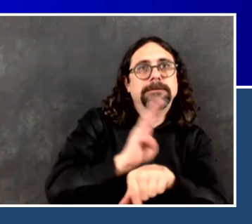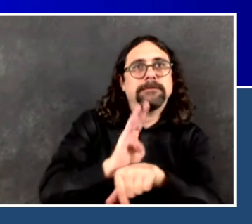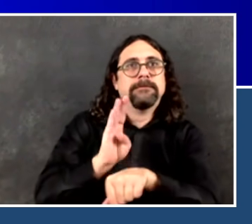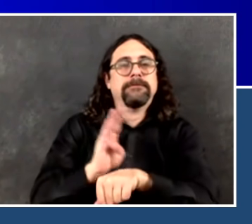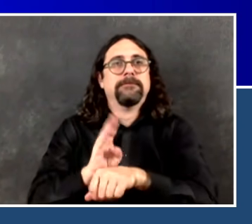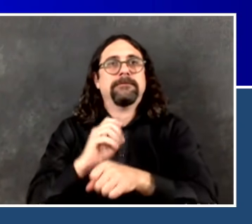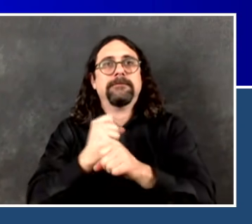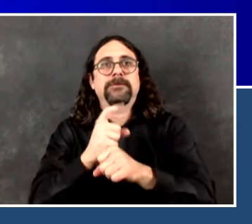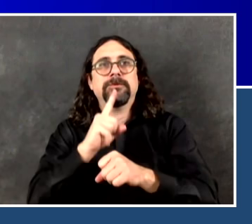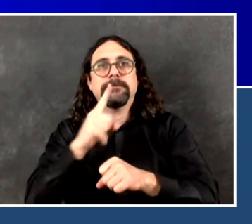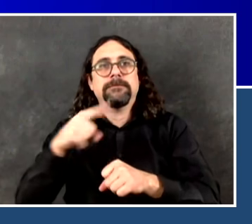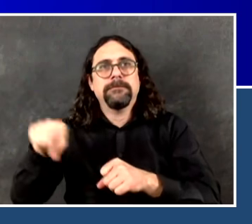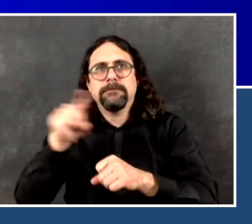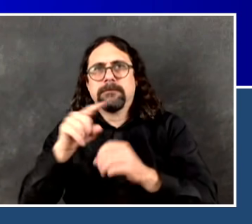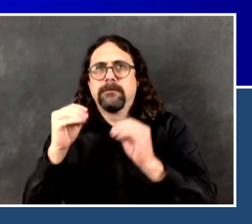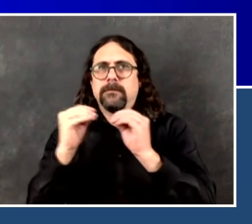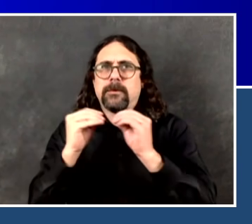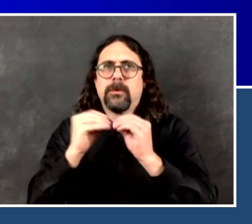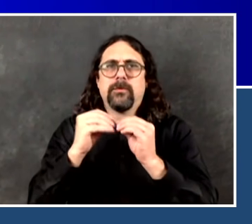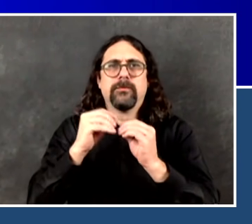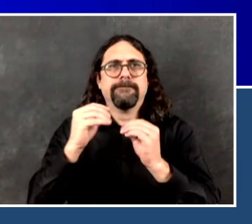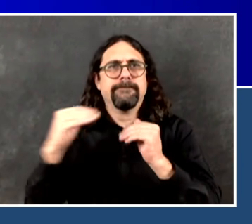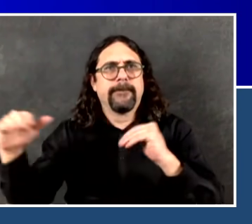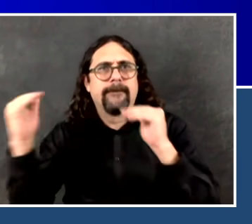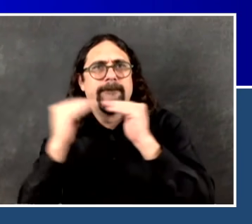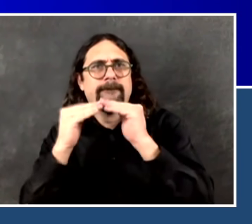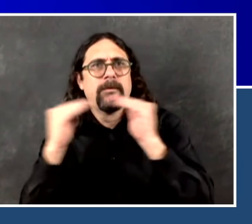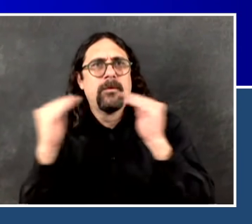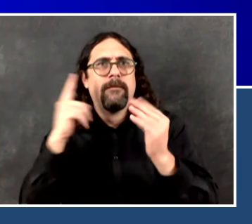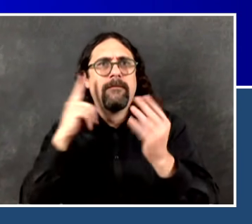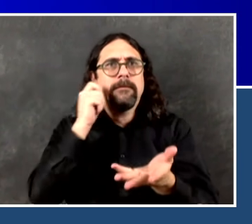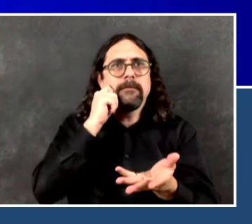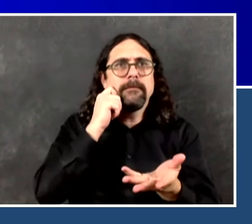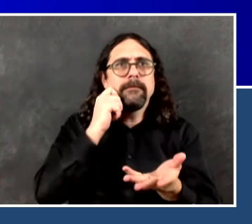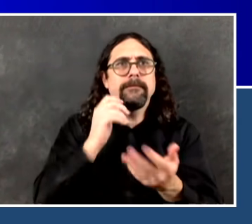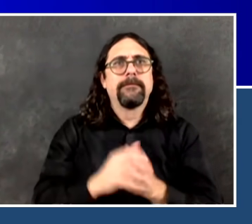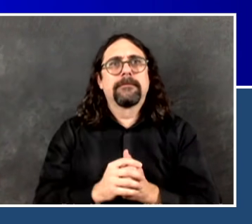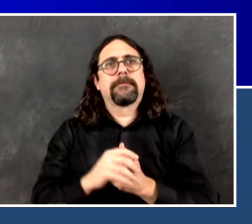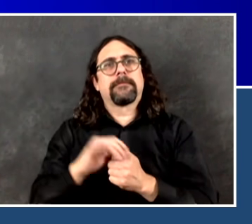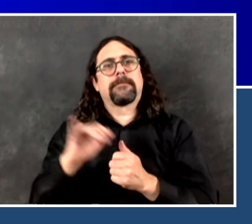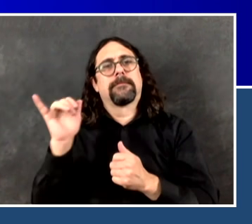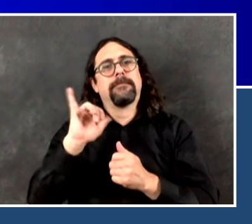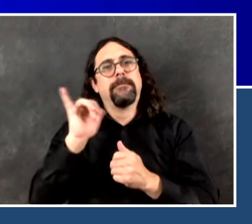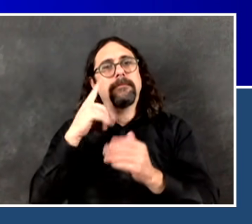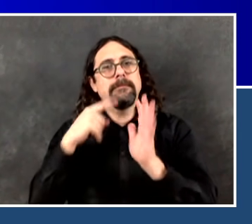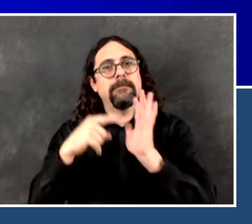BUSINESSES, AND, OBVIOLYUS,D EEP IN OUR FEFORTS RIG HTNOWOW H WE